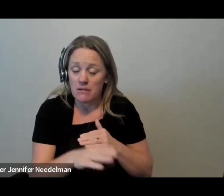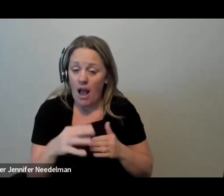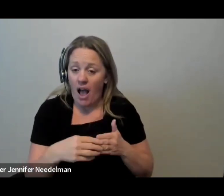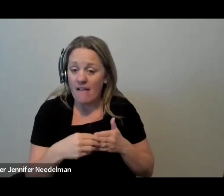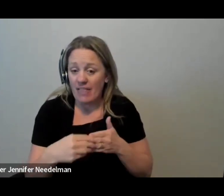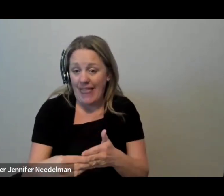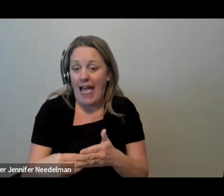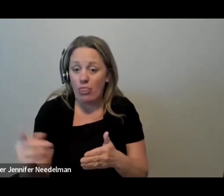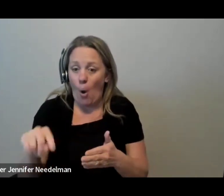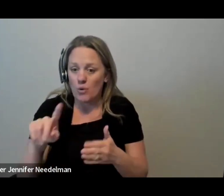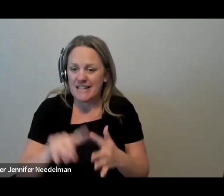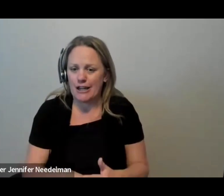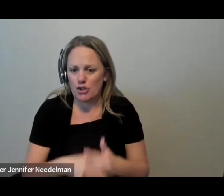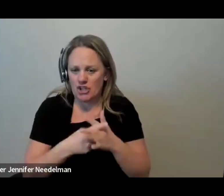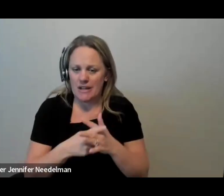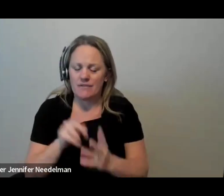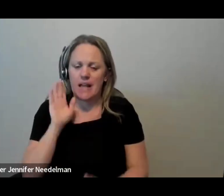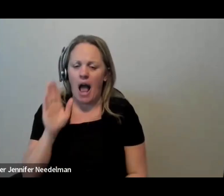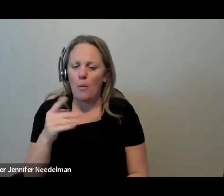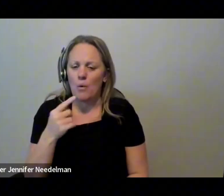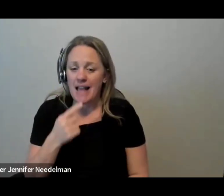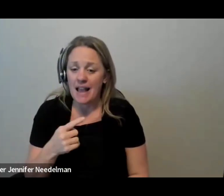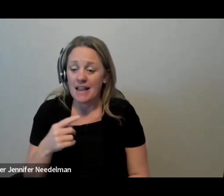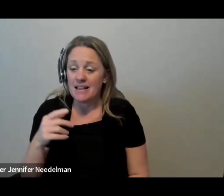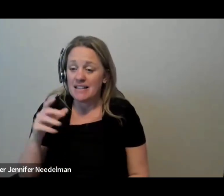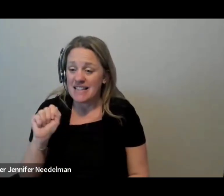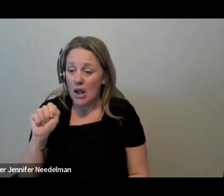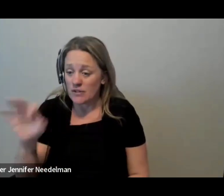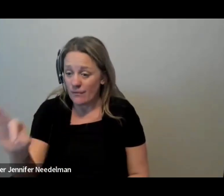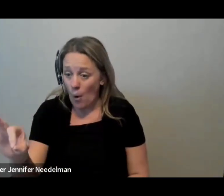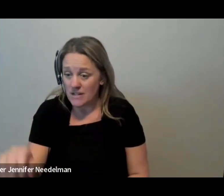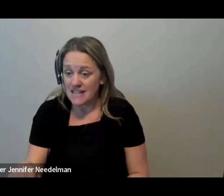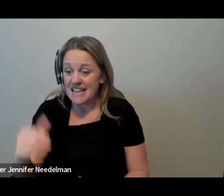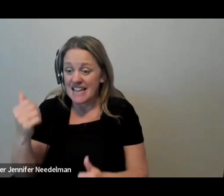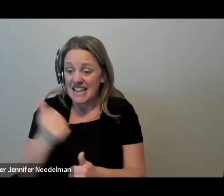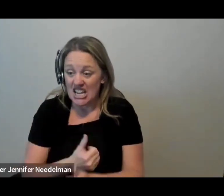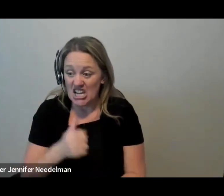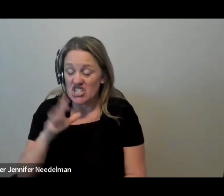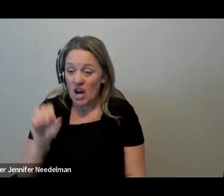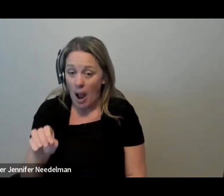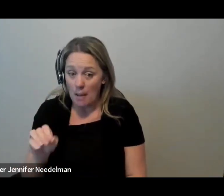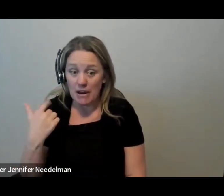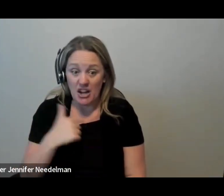You know, I will say for Salesforce, every company we sell our products to,